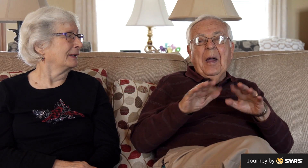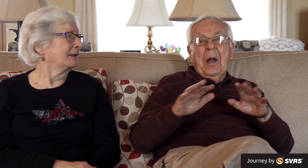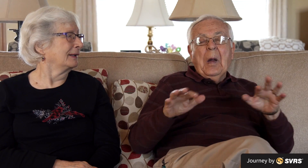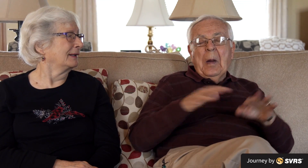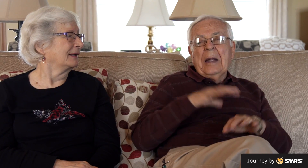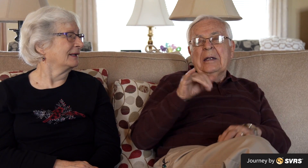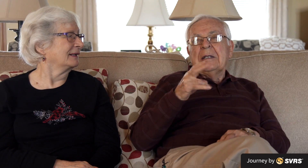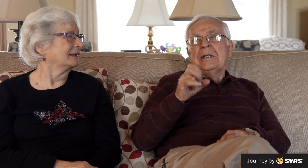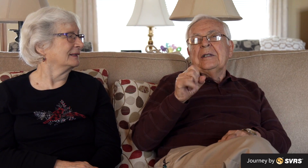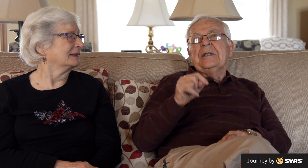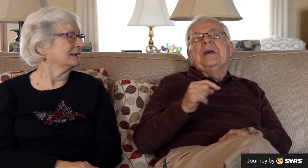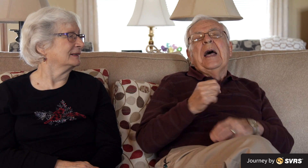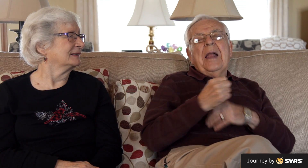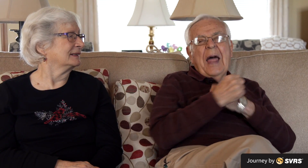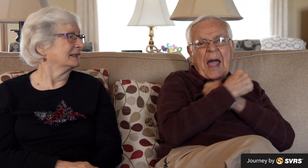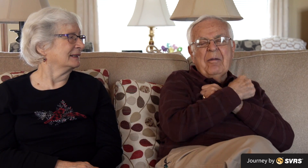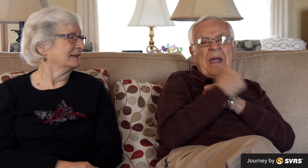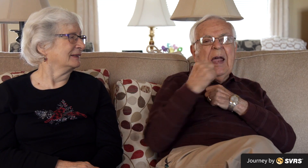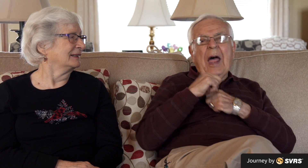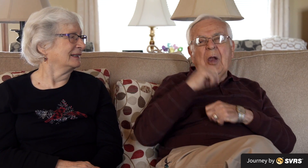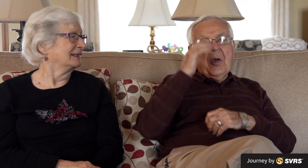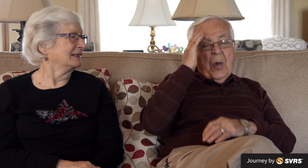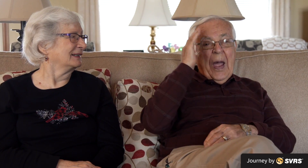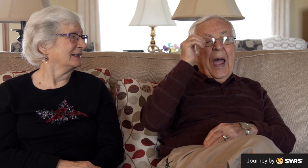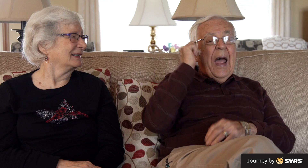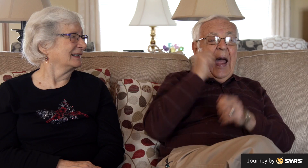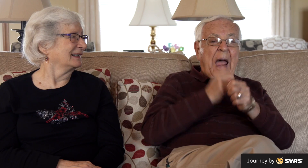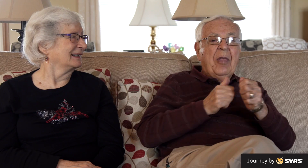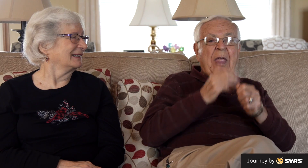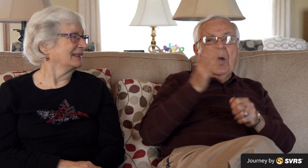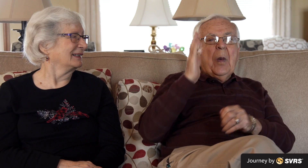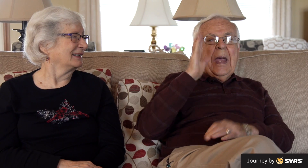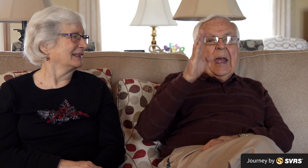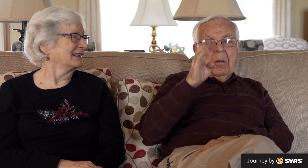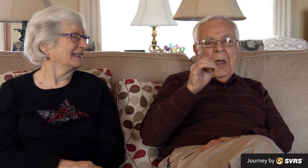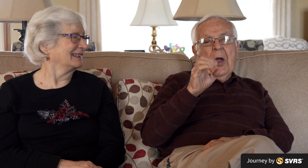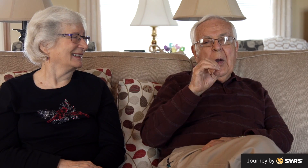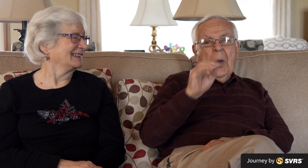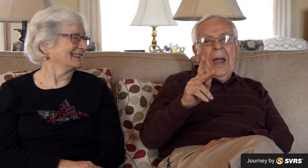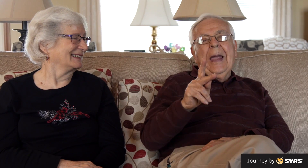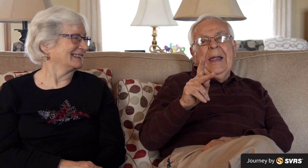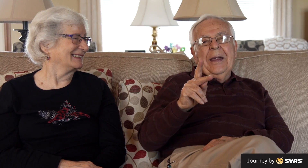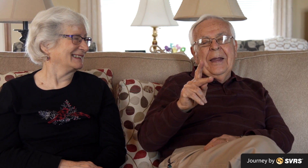I just loved her and I knew everything would be okay in the future!